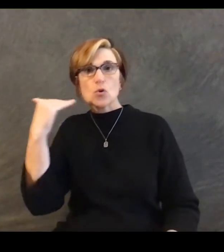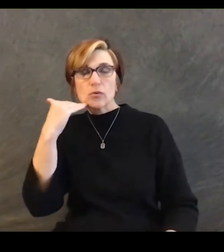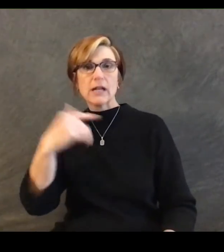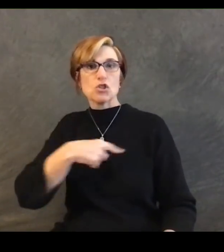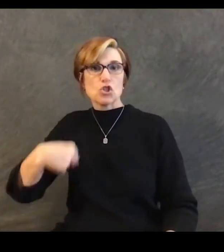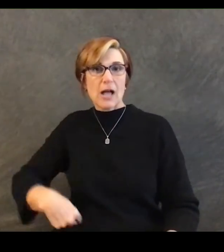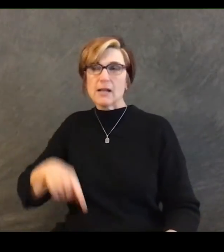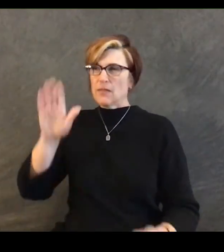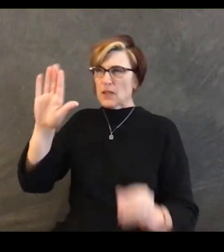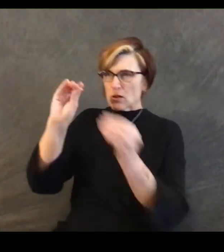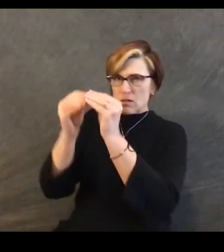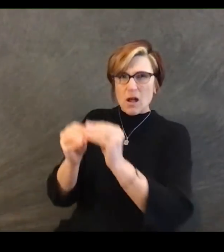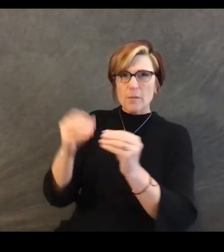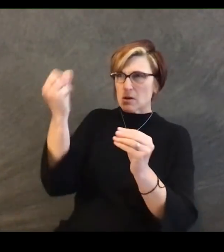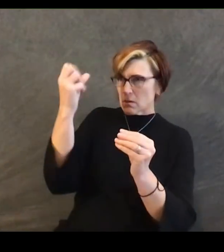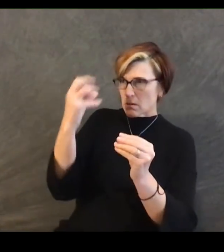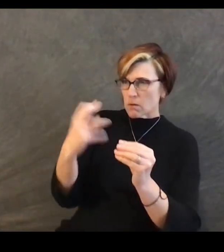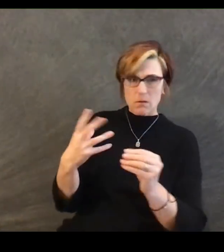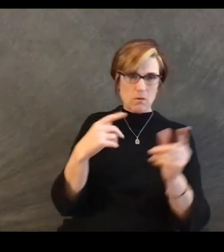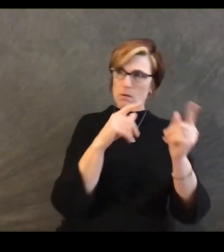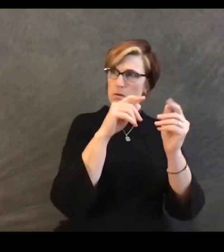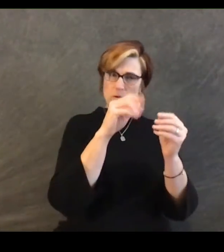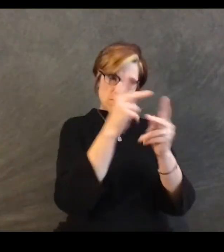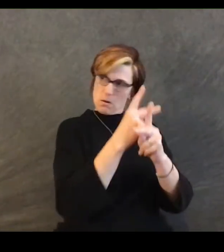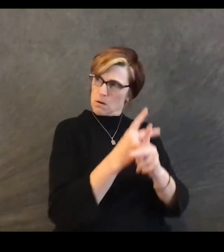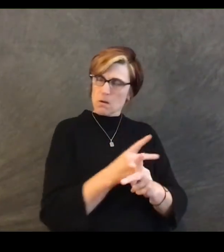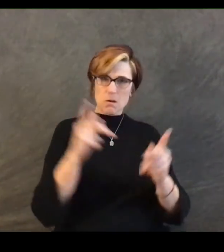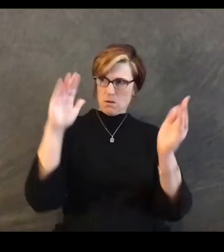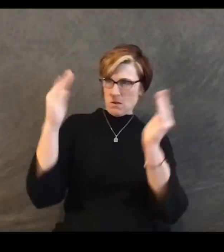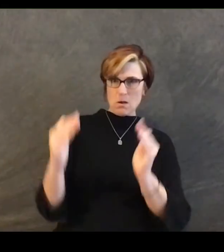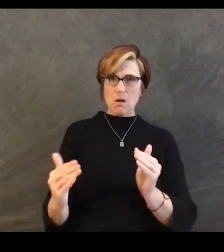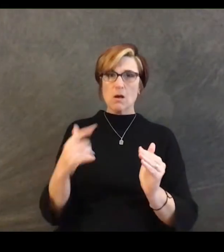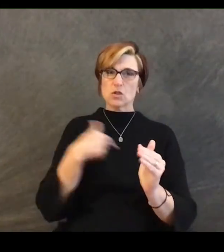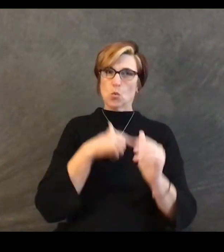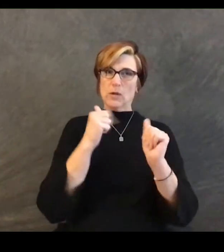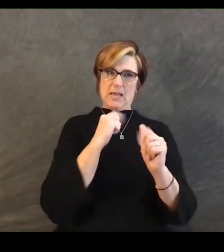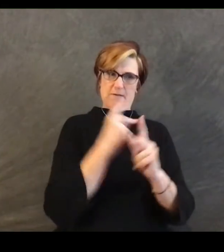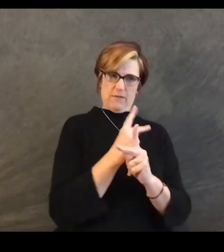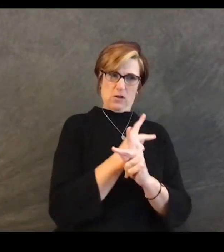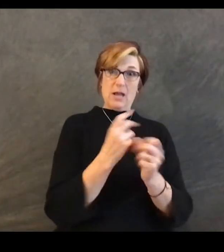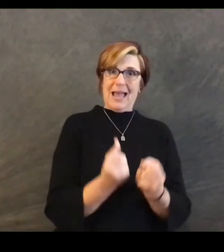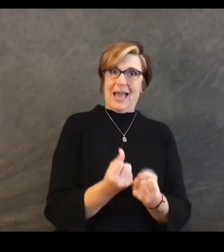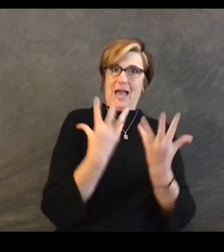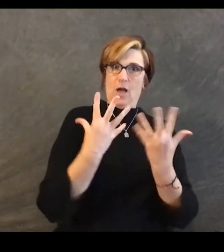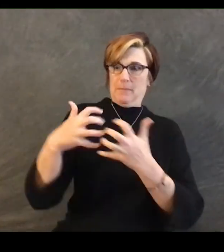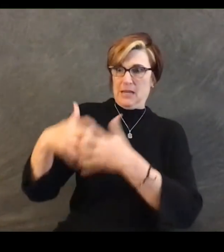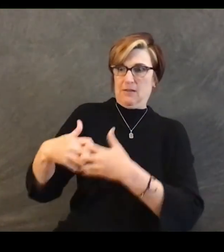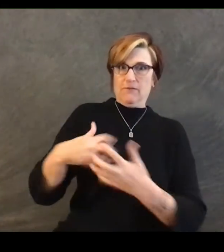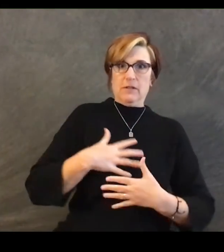give insight into the hospital needs the ventilator needs and really the the